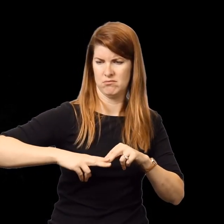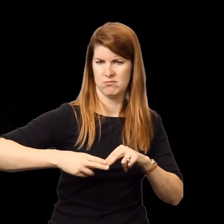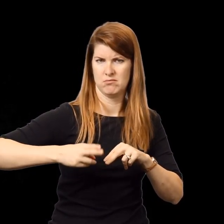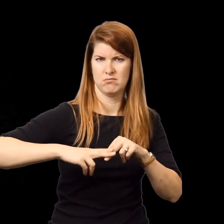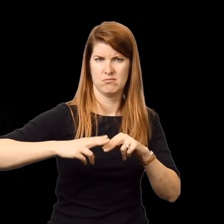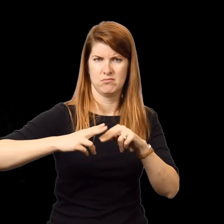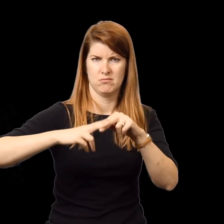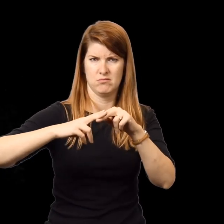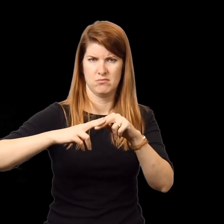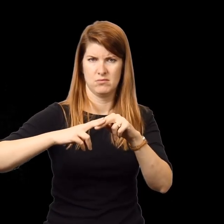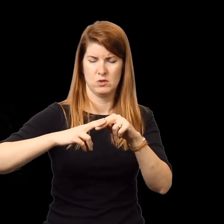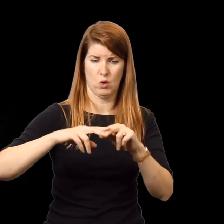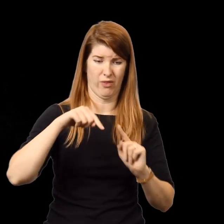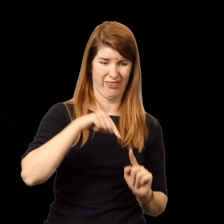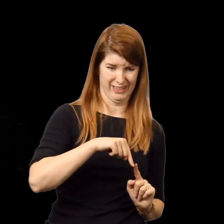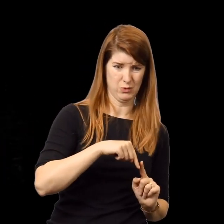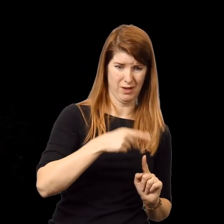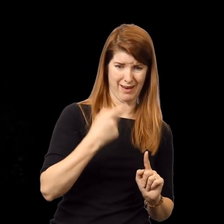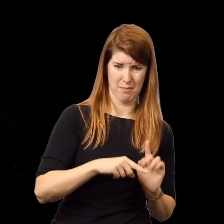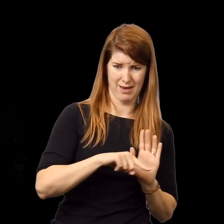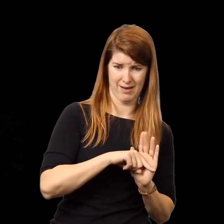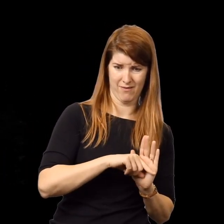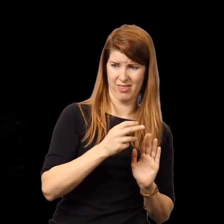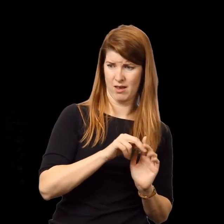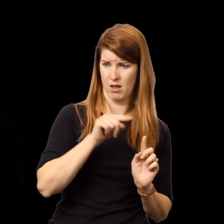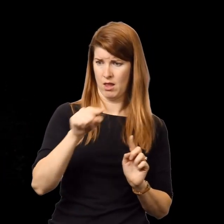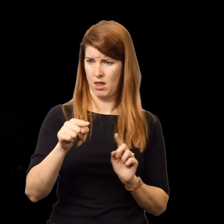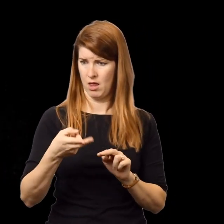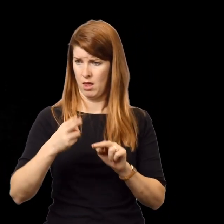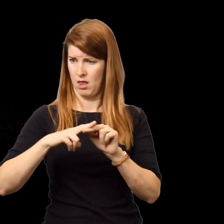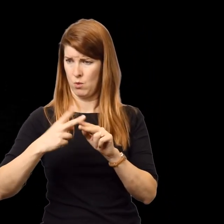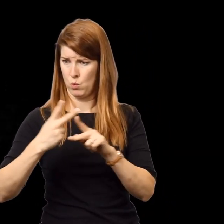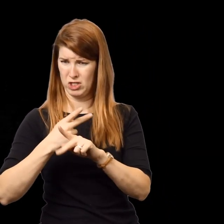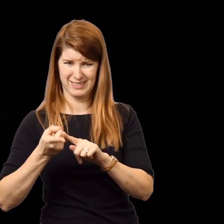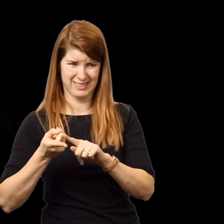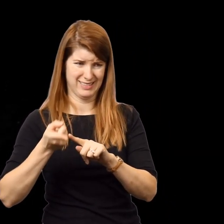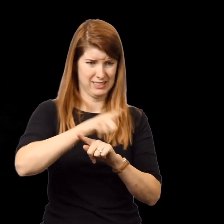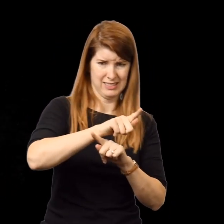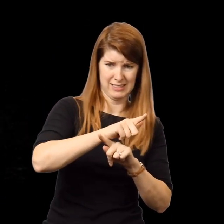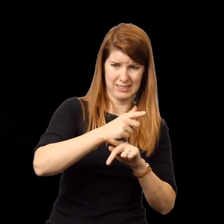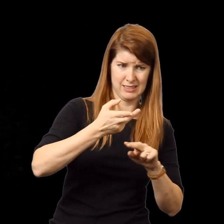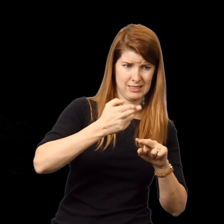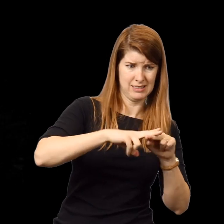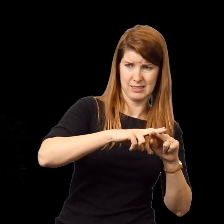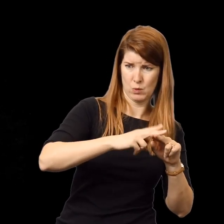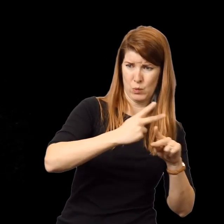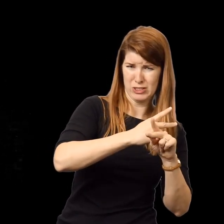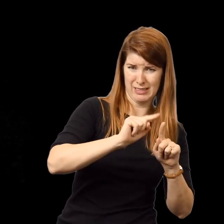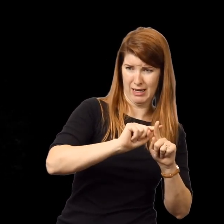This one and this one is worse, and then this one is even worse than that, and then this one is worse than that, and then when we get to the last one,